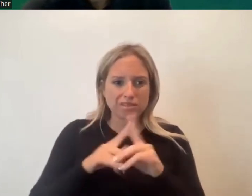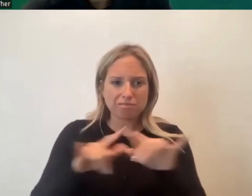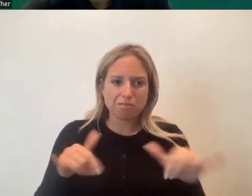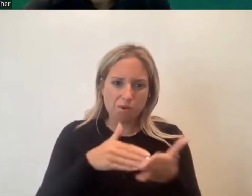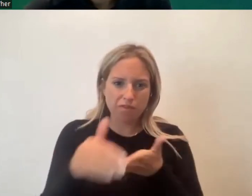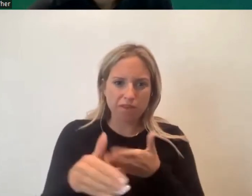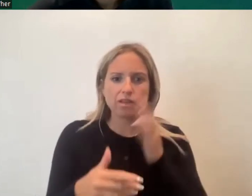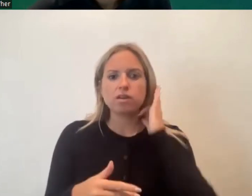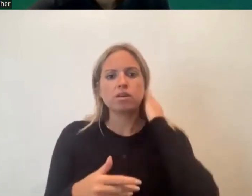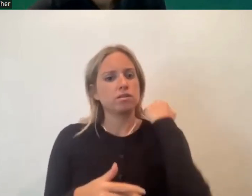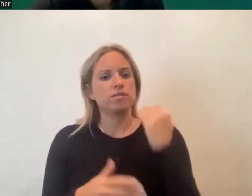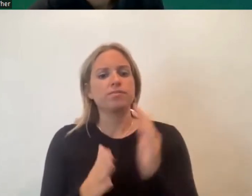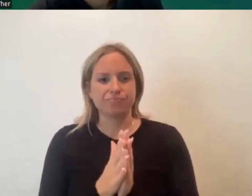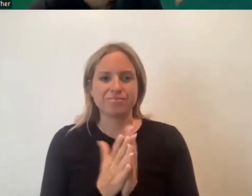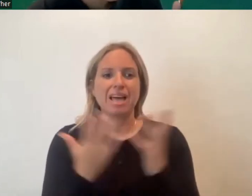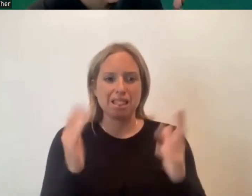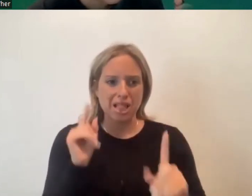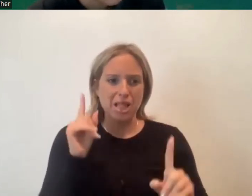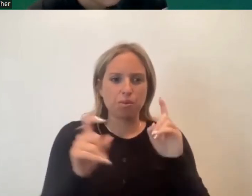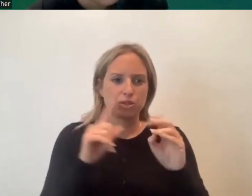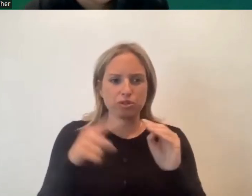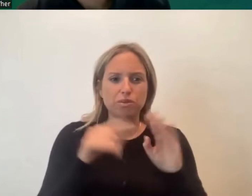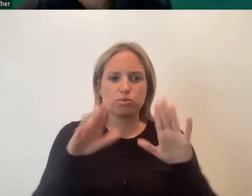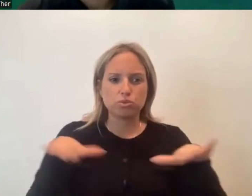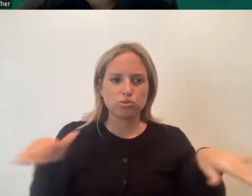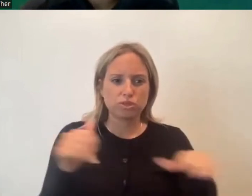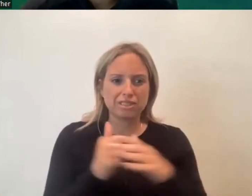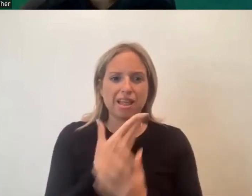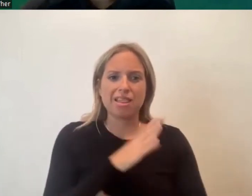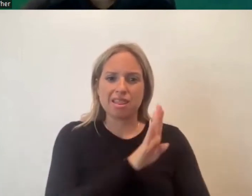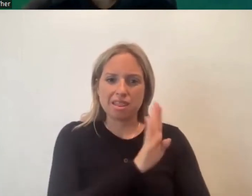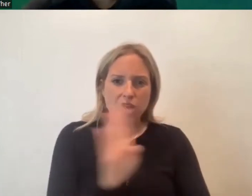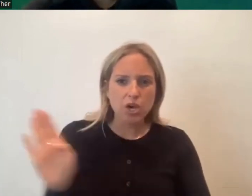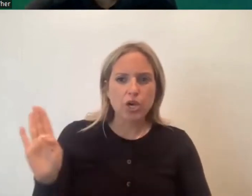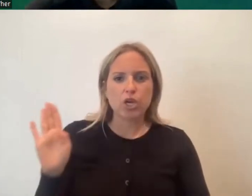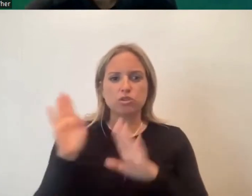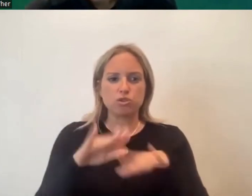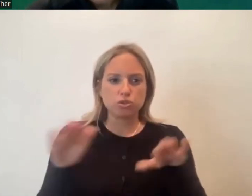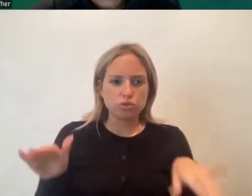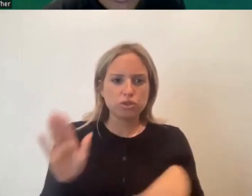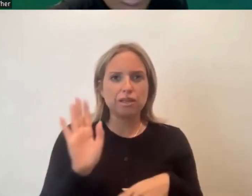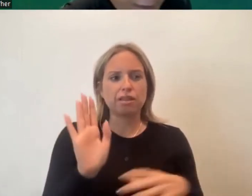about children and their...